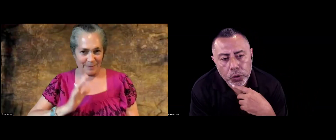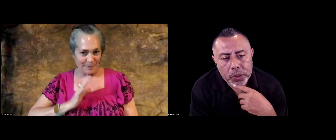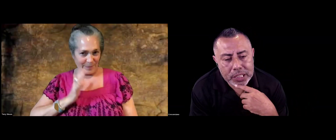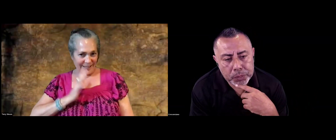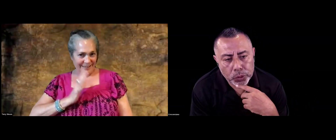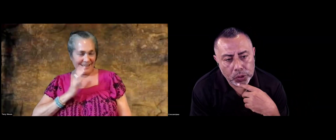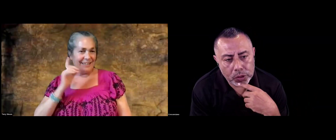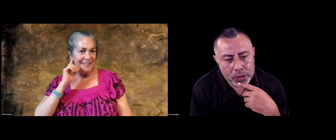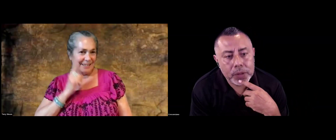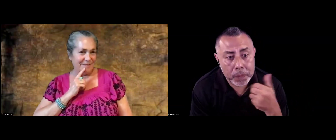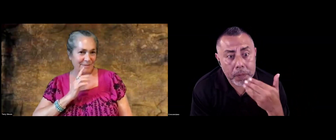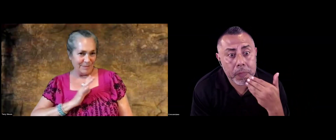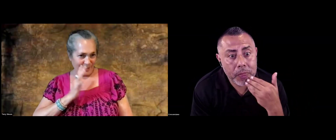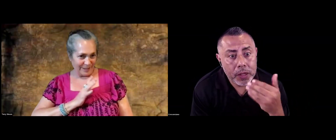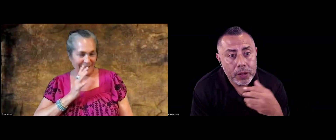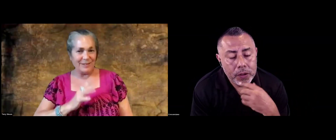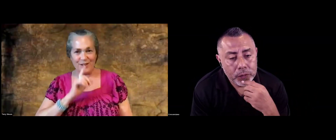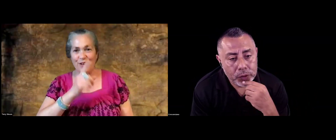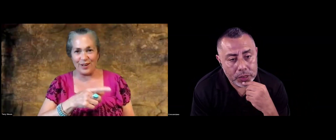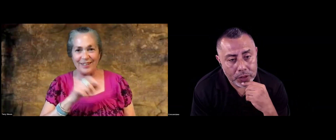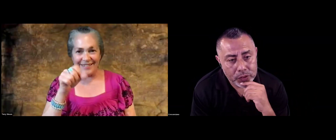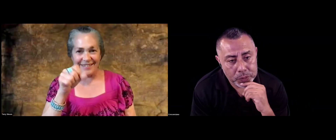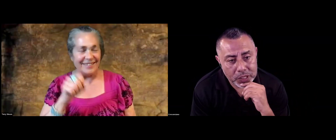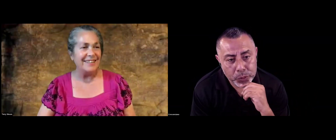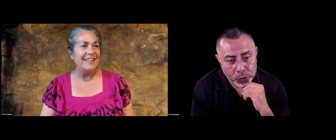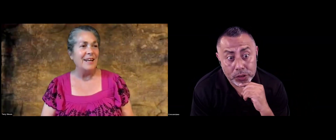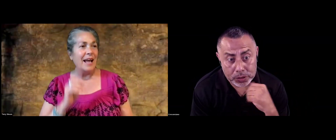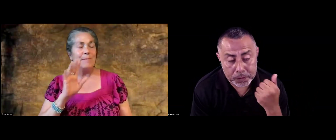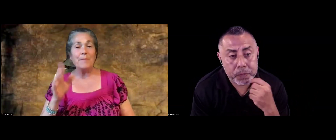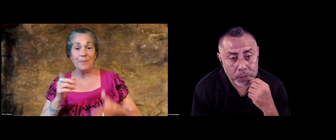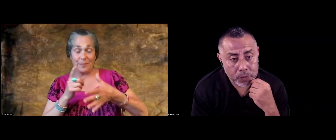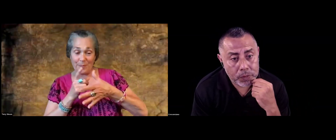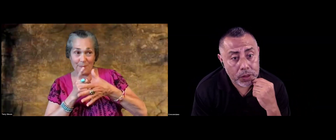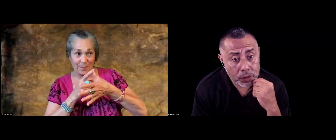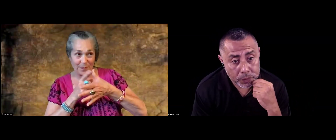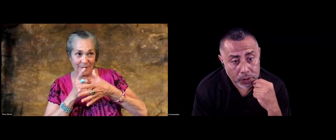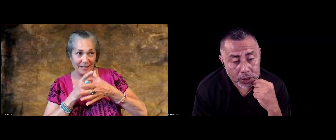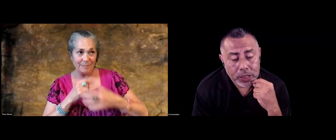How to formalize protocols. Or the depth protocols.